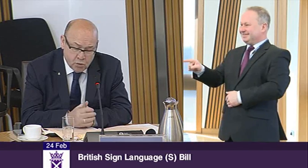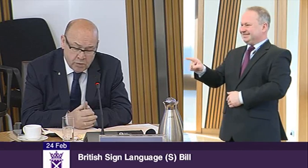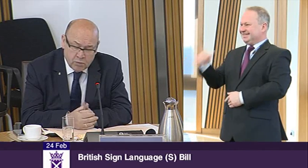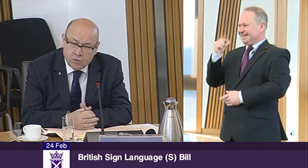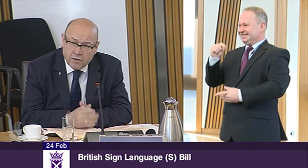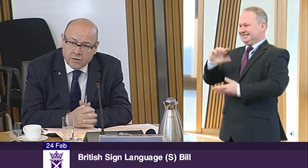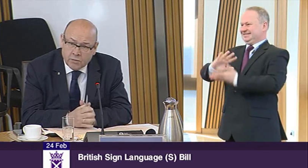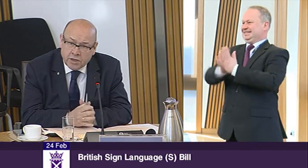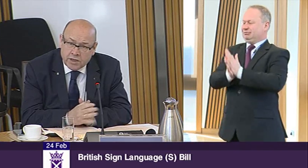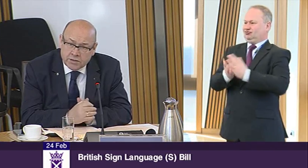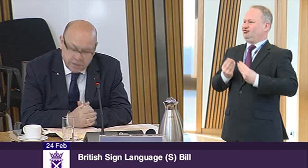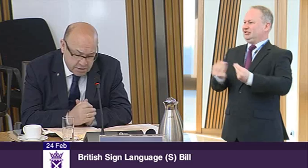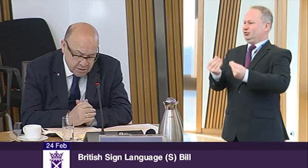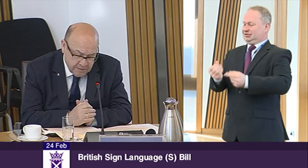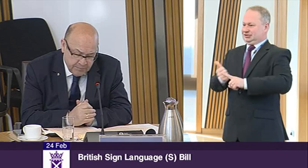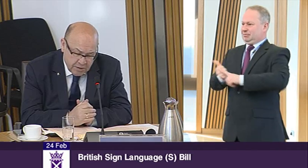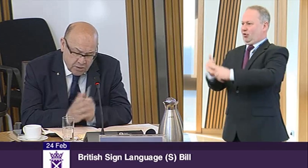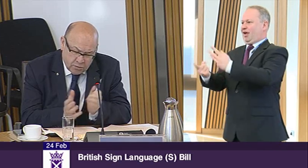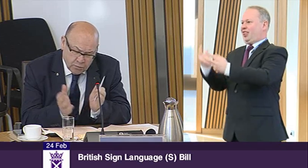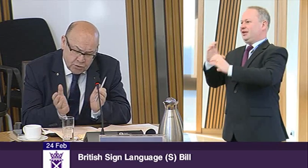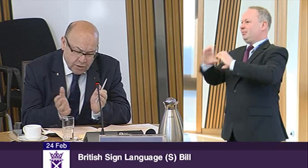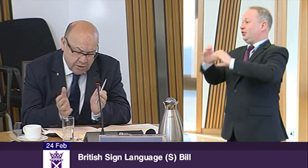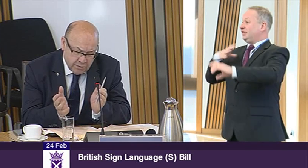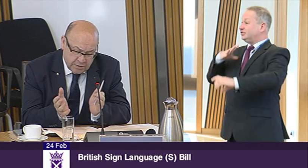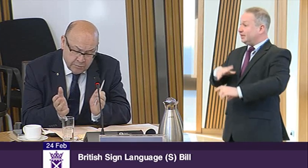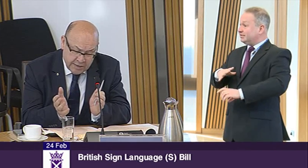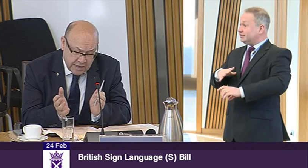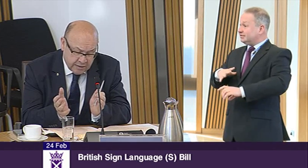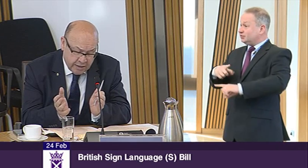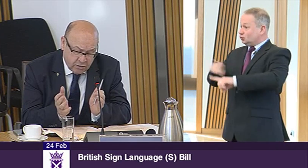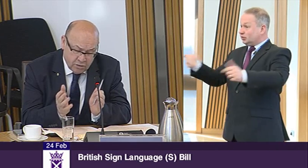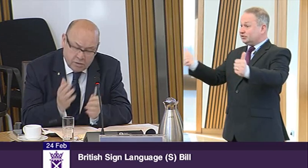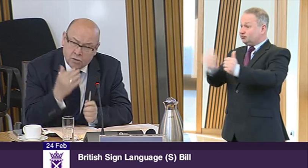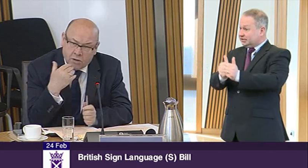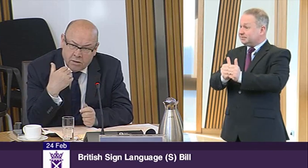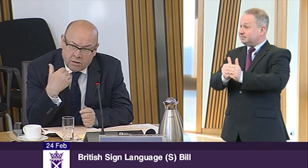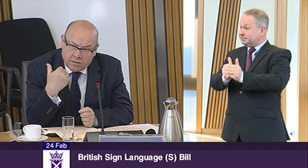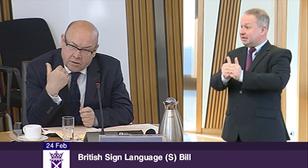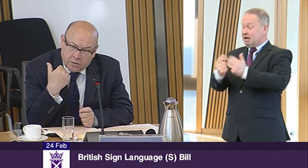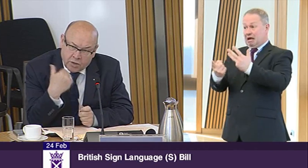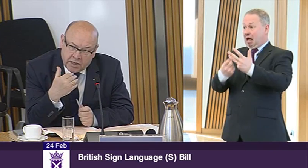of resources to support people with other communication needs. Do you agree? Could deaf